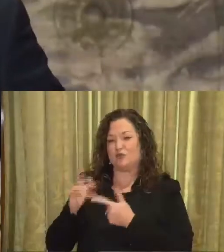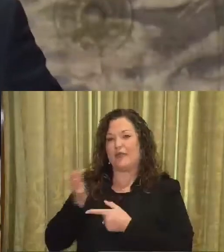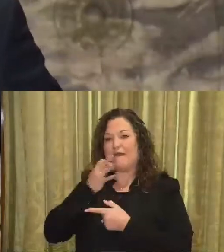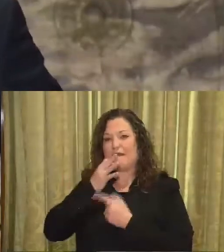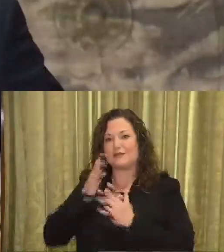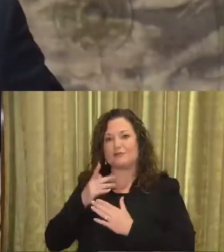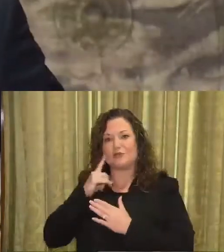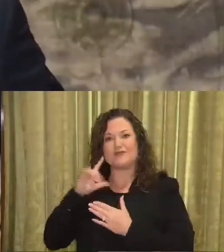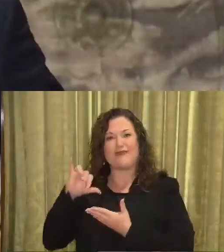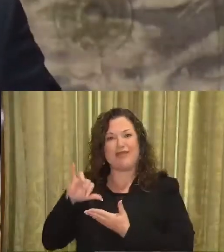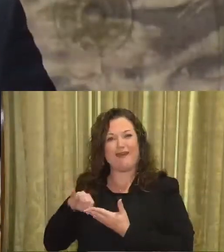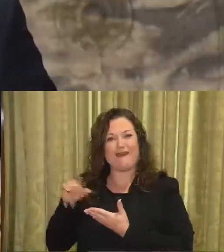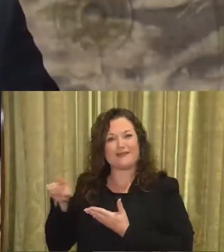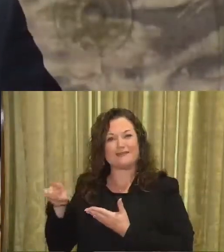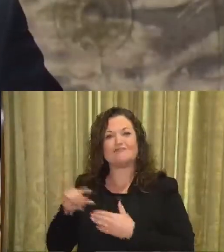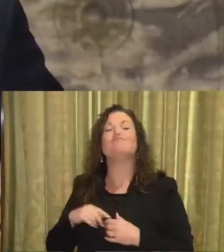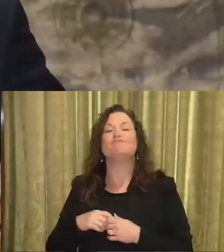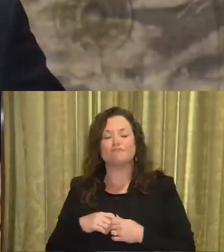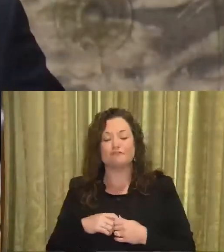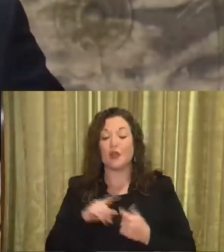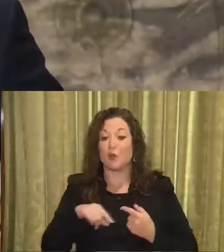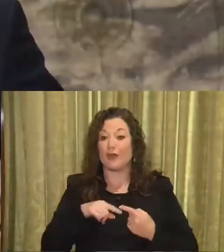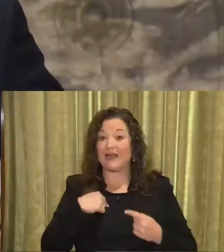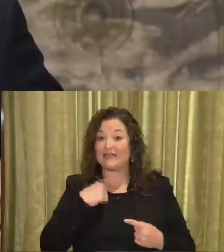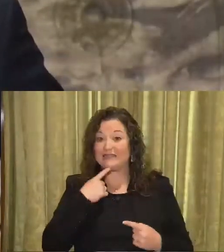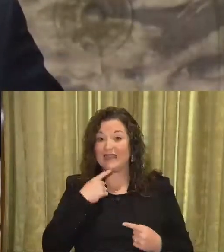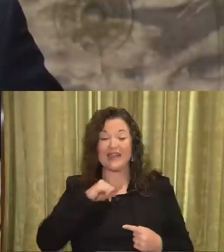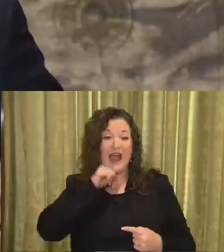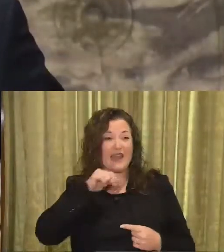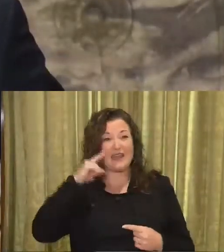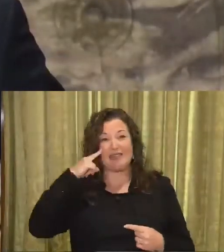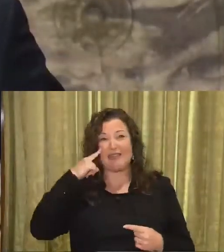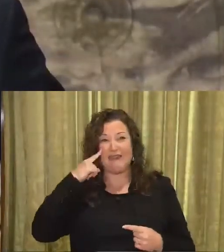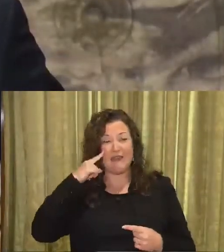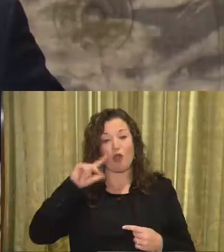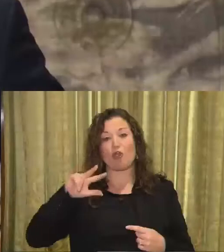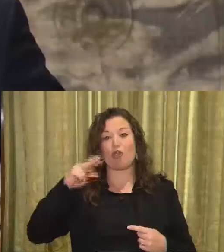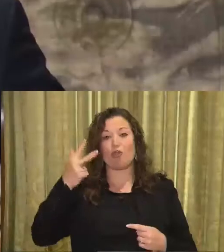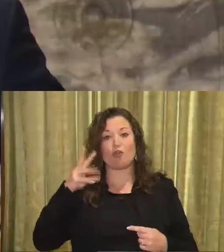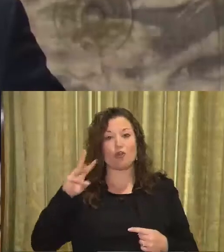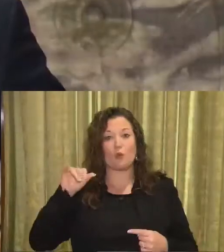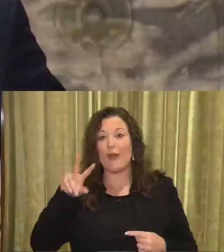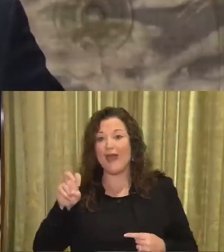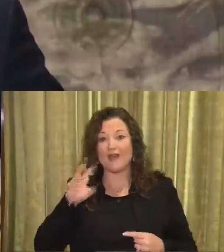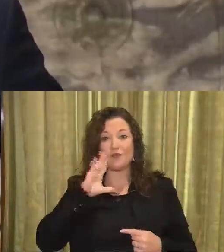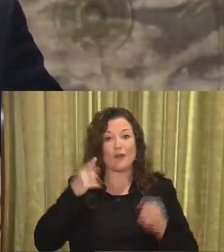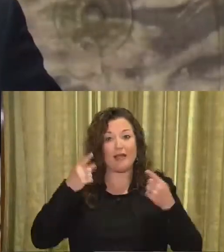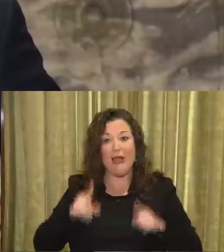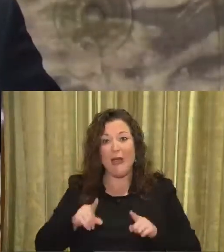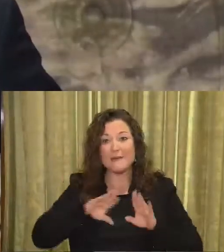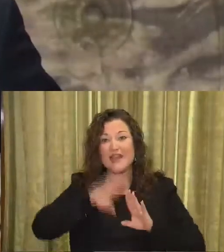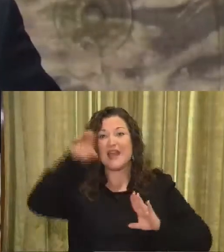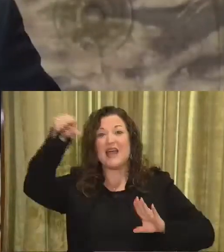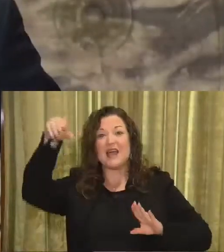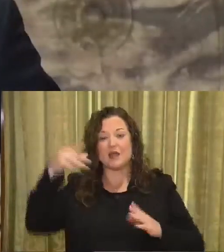But you know when? When I said I didn't think we would have a third wave, I don't think we will see what we